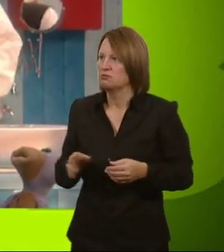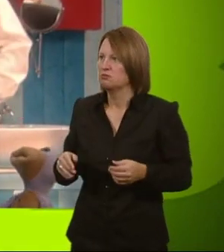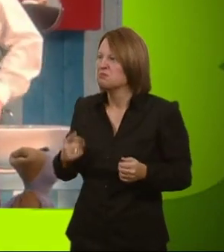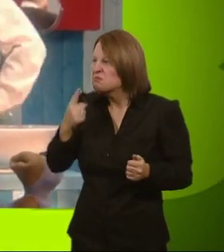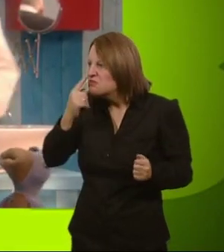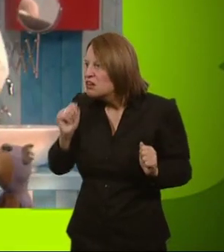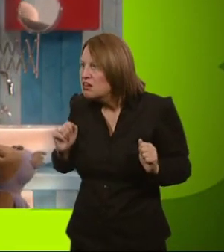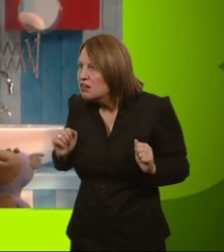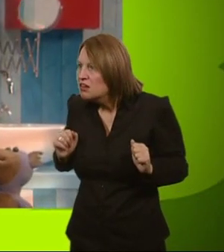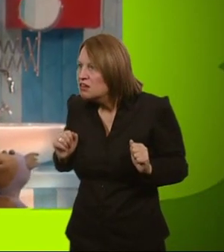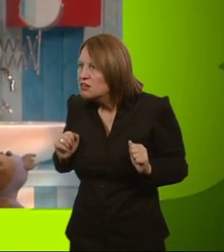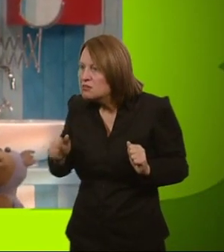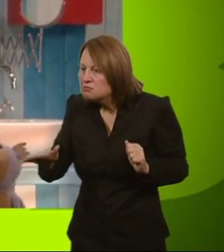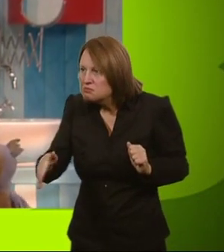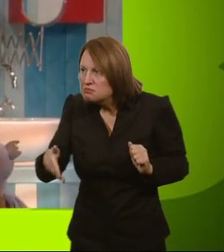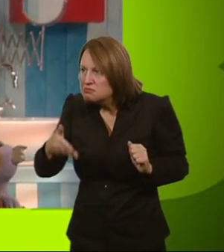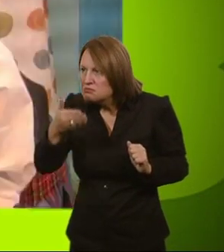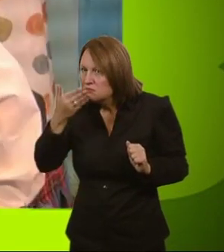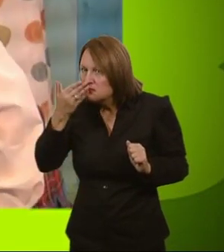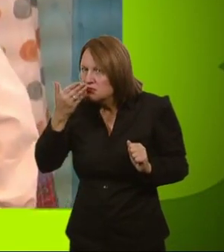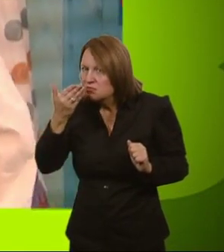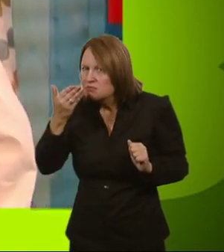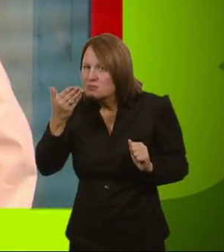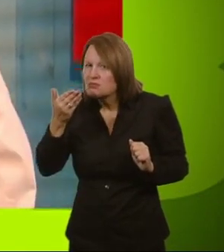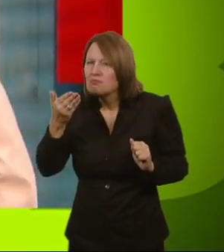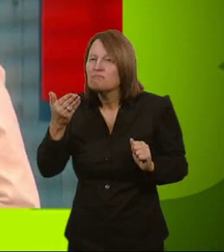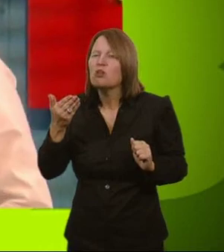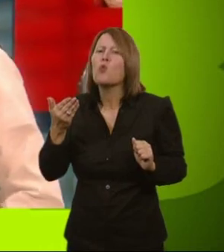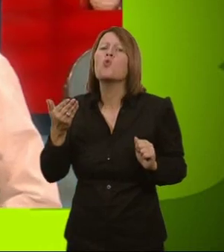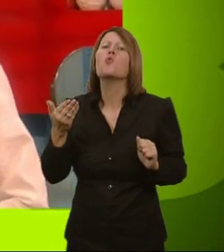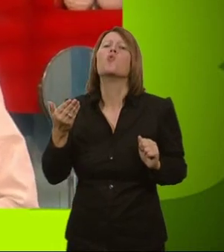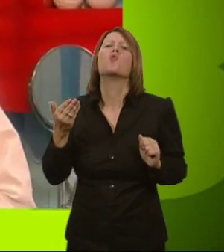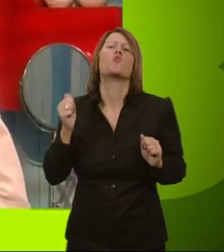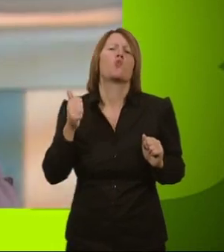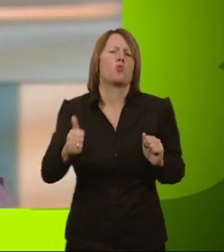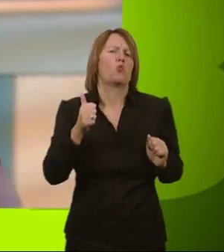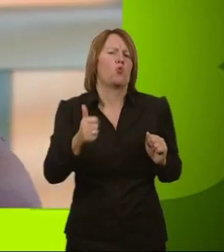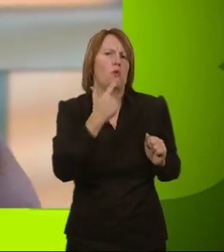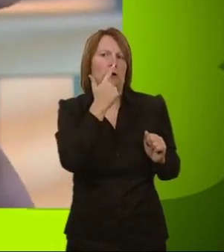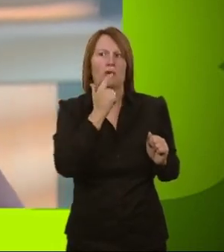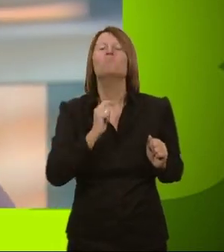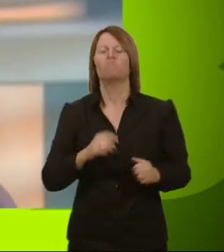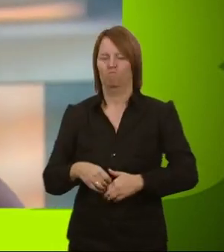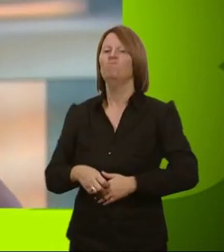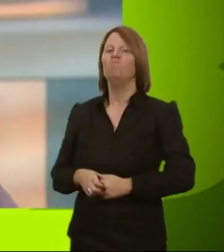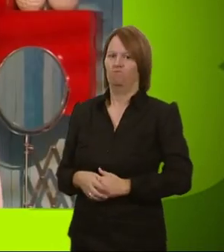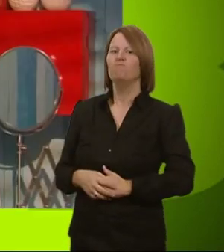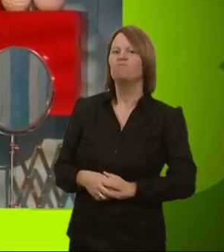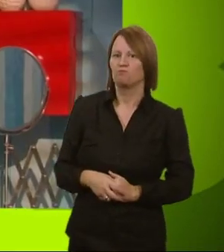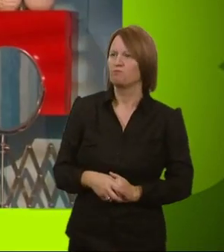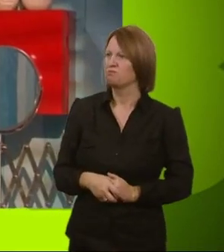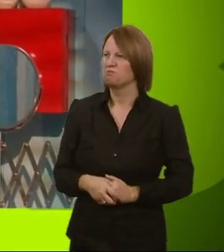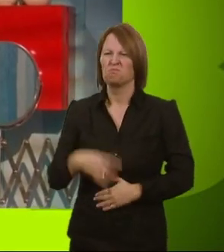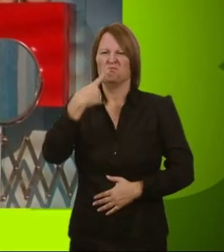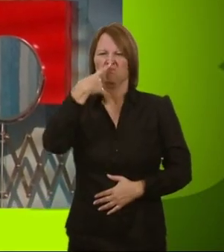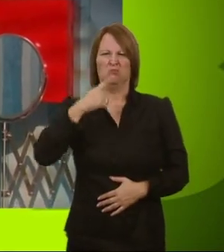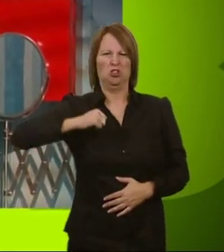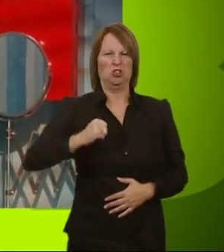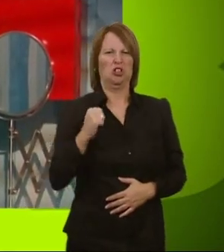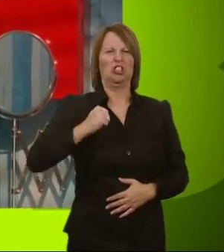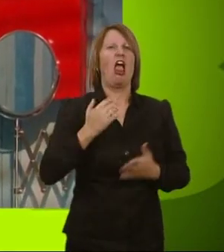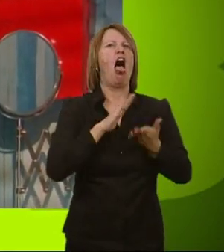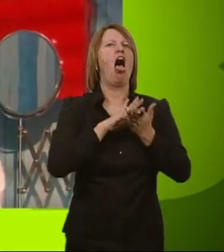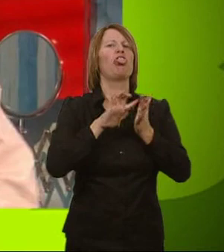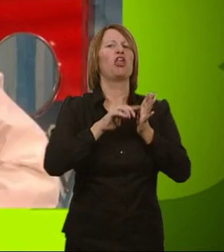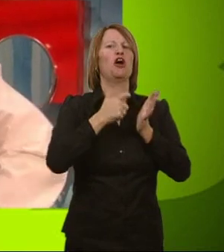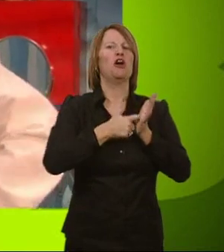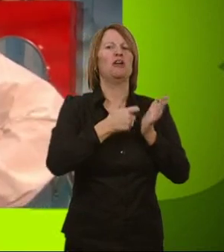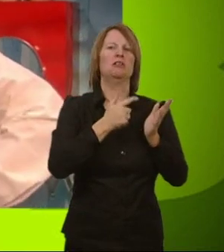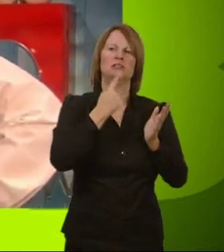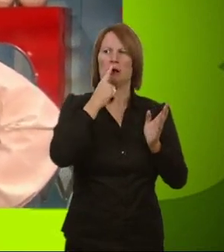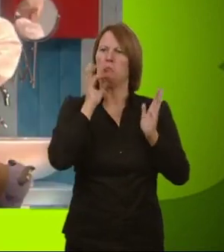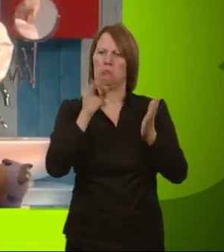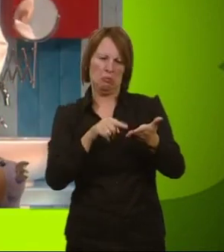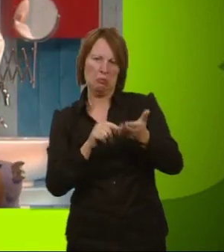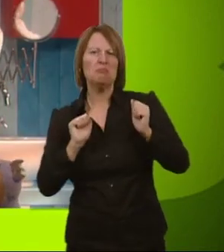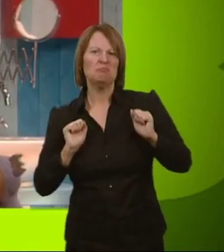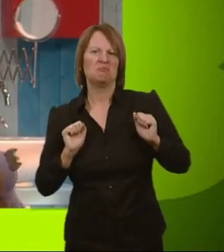sniff oh that's nice yes not as nice as Scottish Heather it has to be said oh